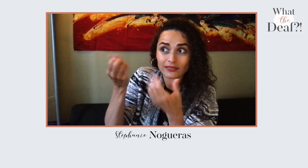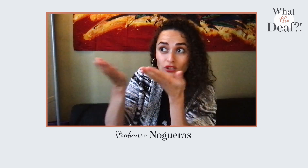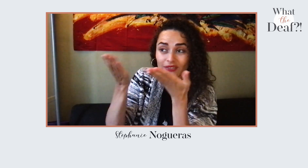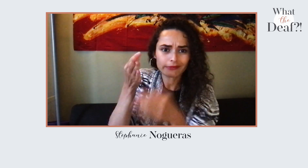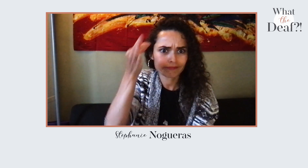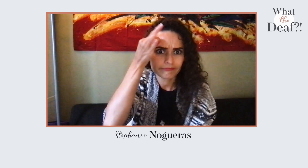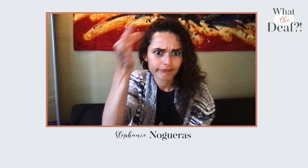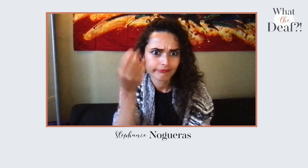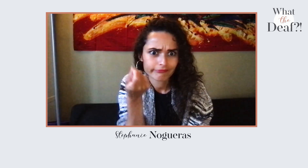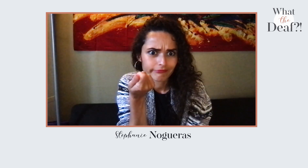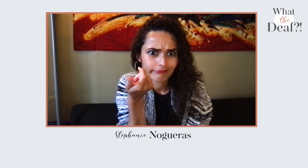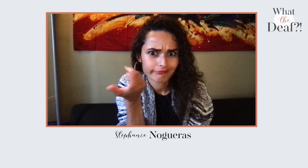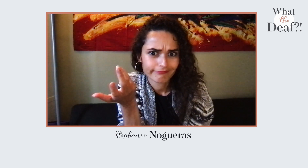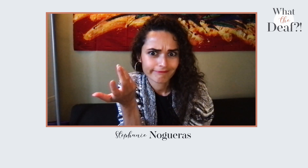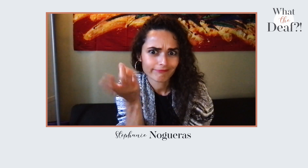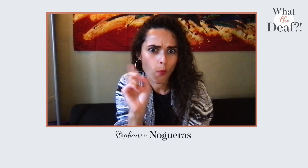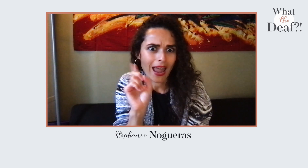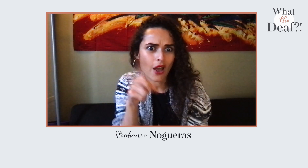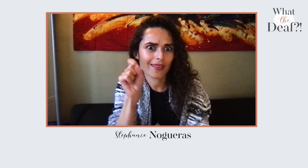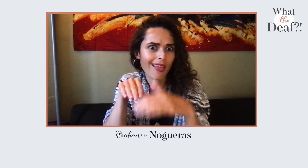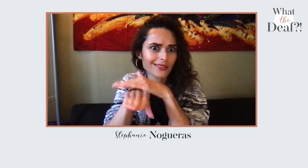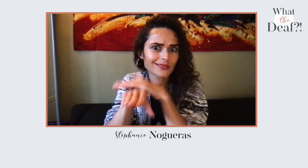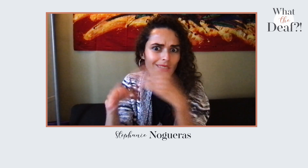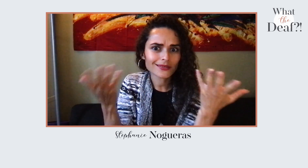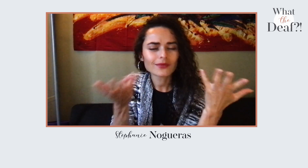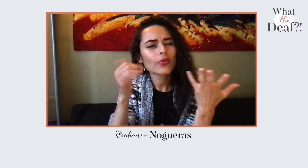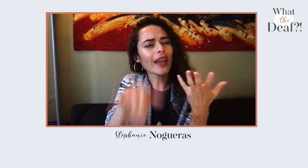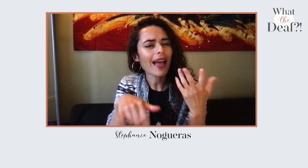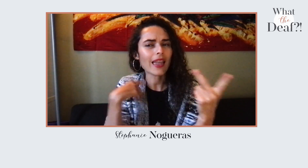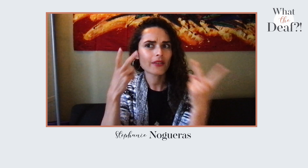aren't available to deaf individuals, and because of that,